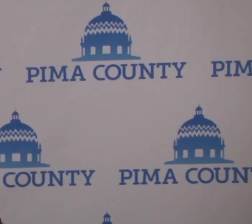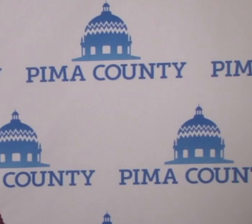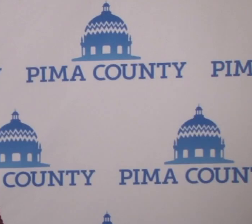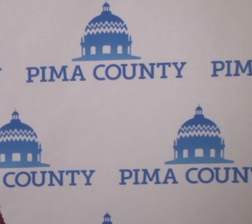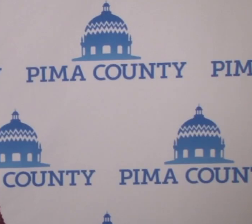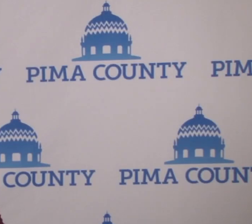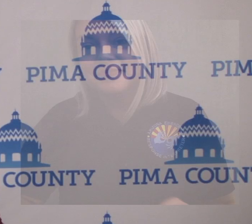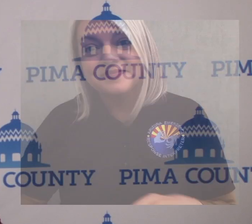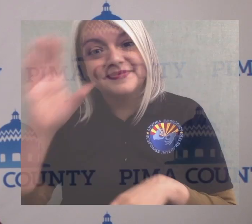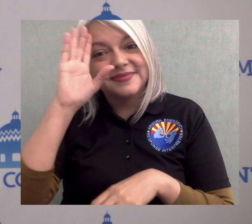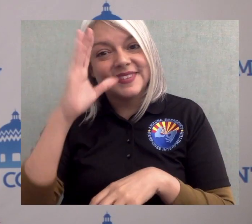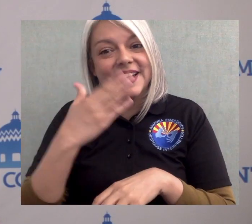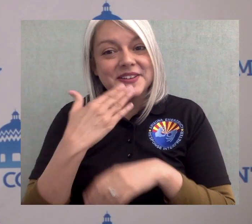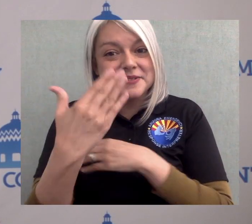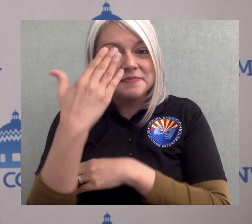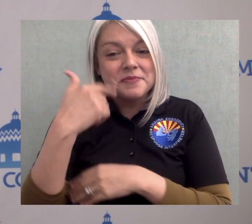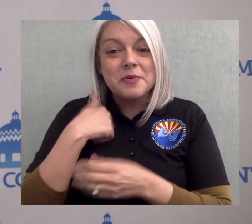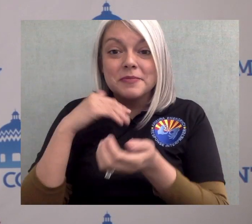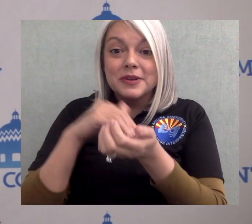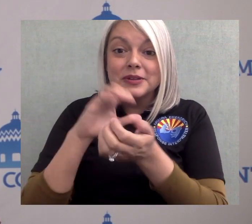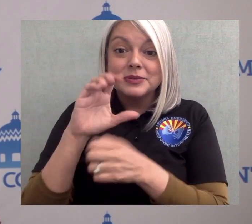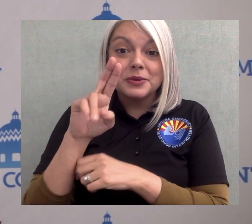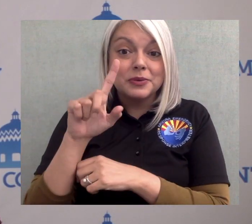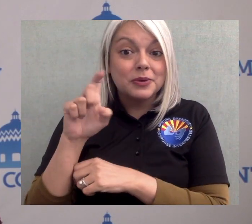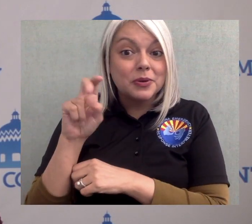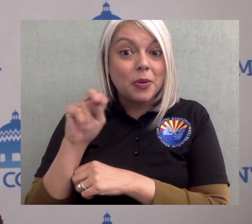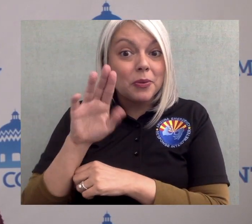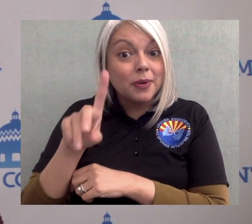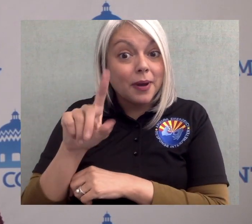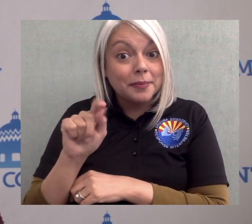Hi, it’s Dr. Theresa Cullen bringing you your Pima County health update. Today’s